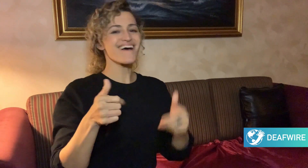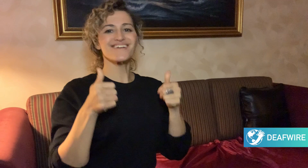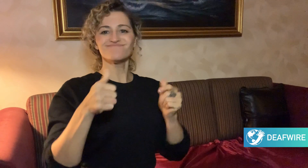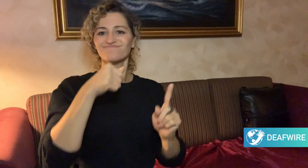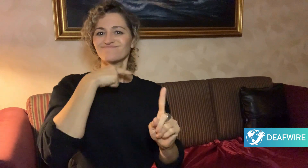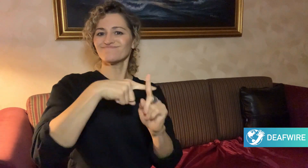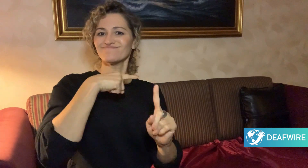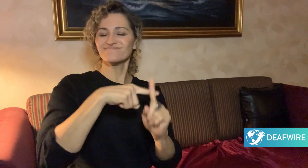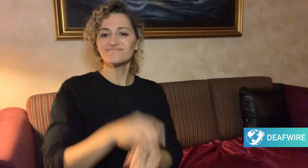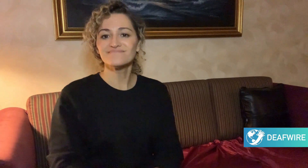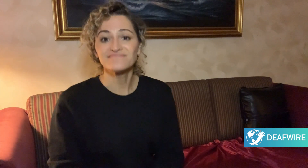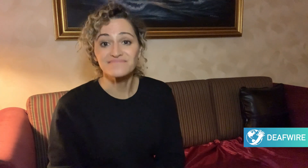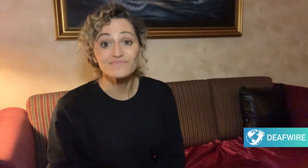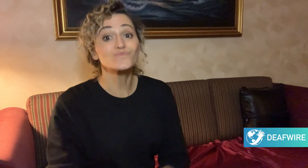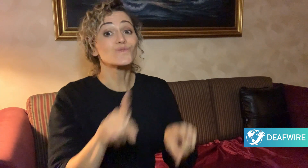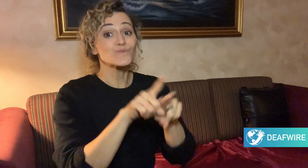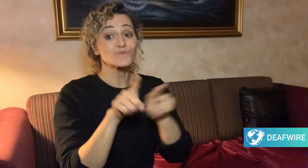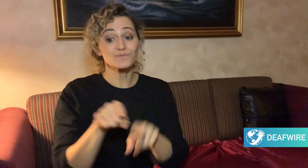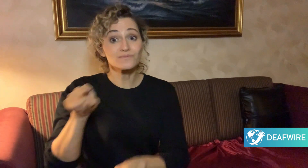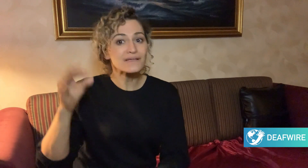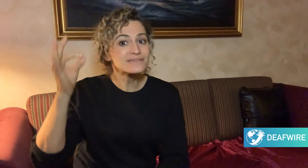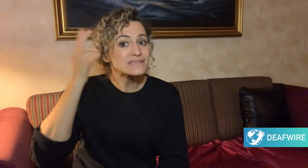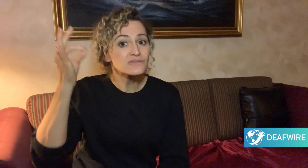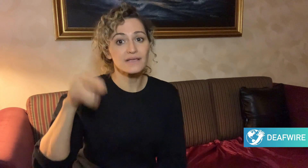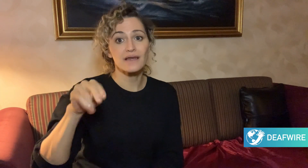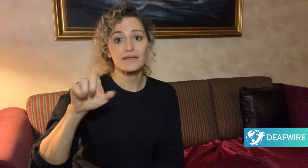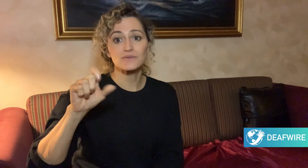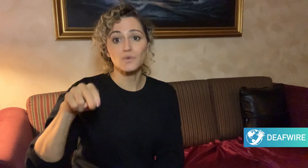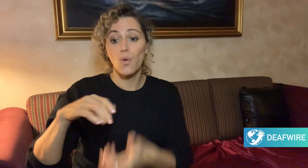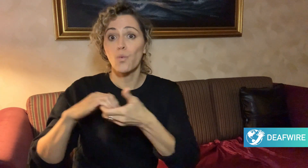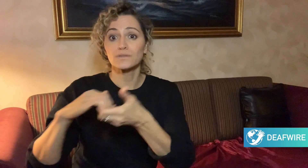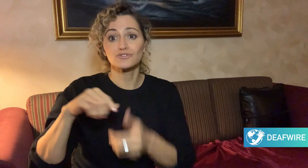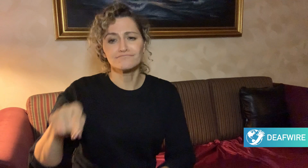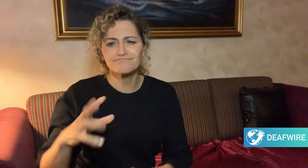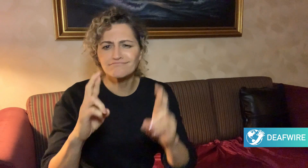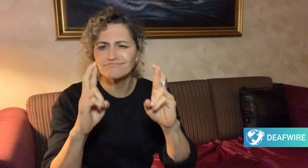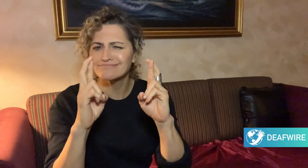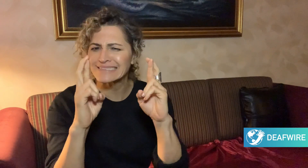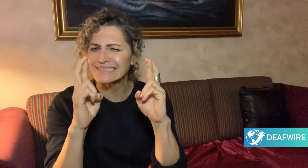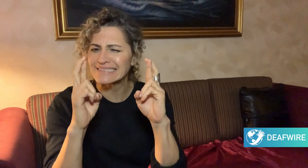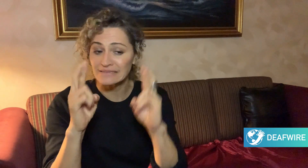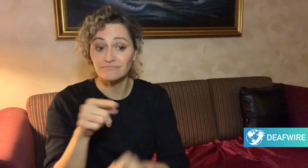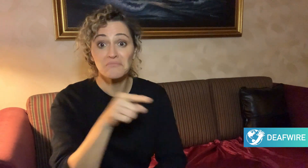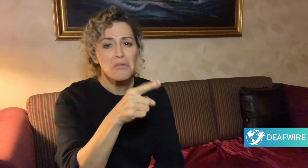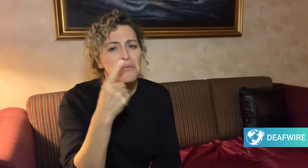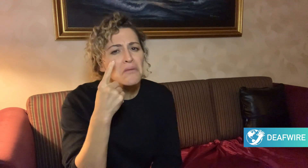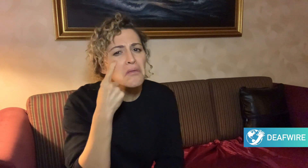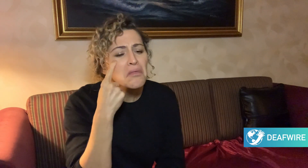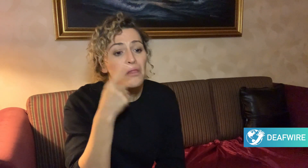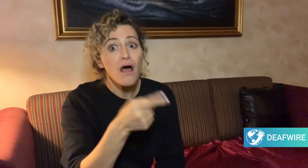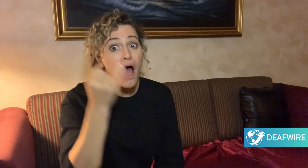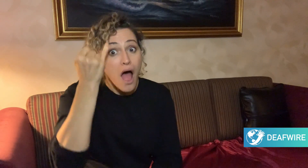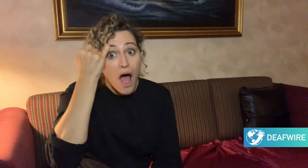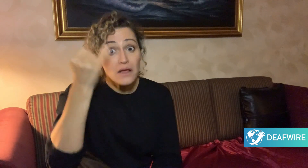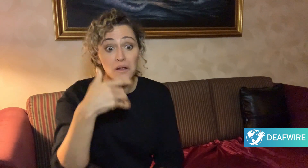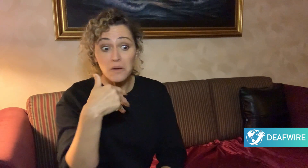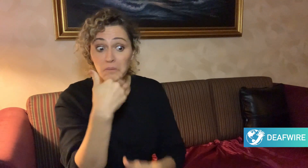and Hearing Nelson hopes that this trial will